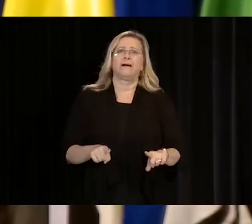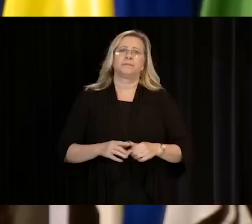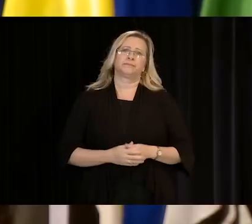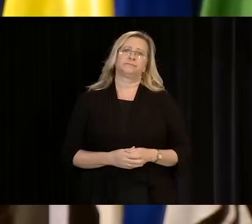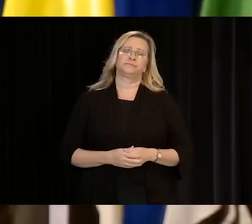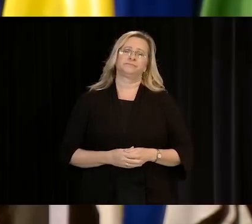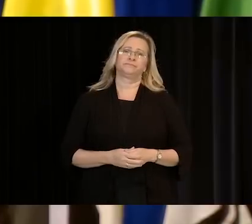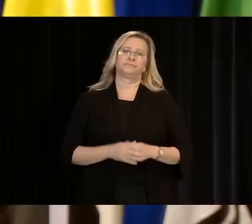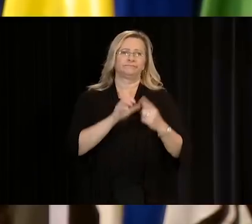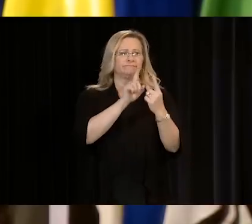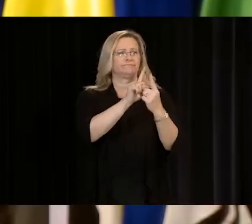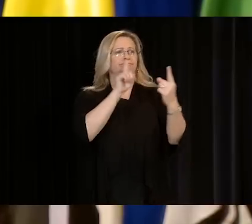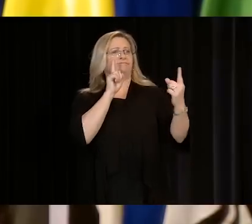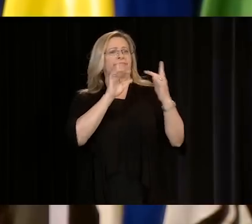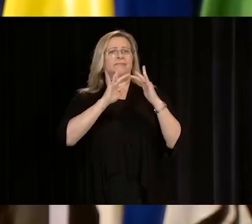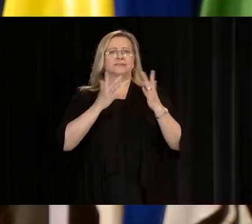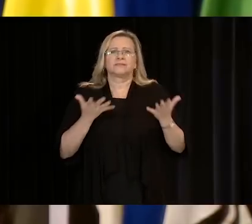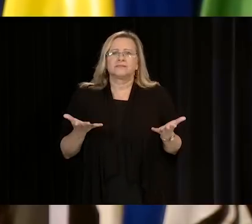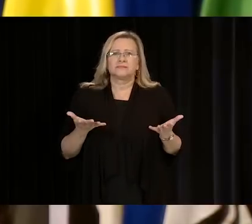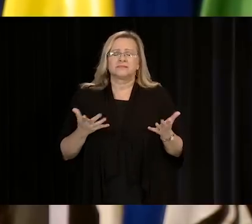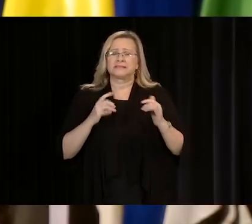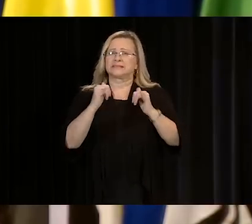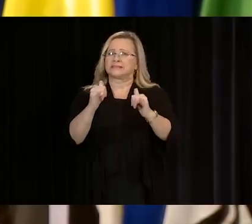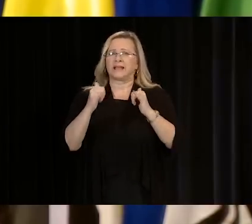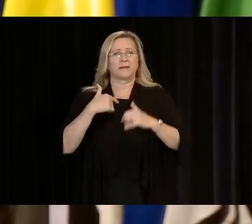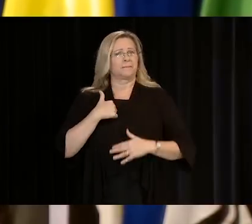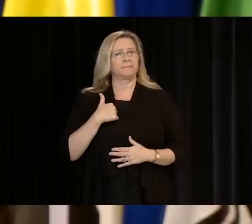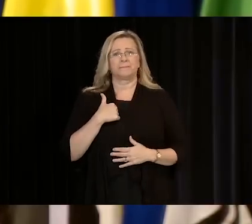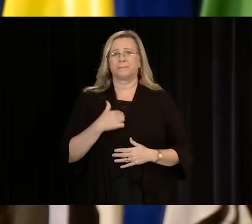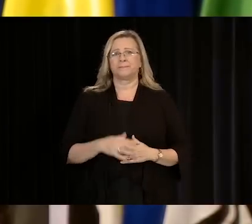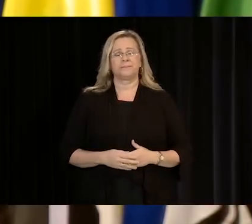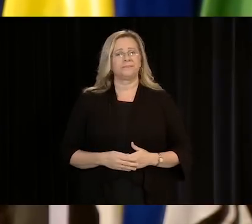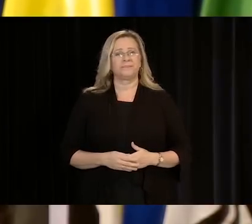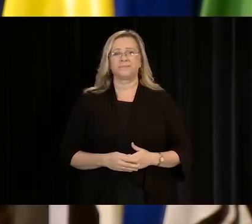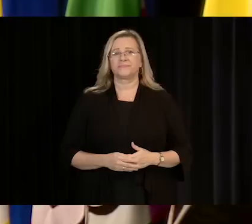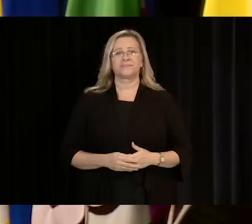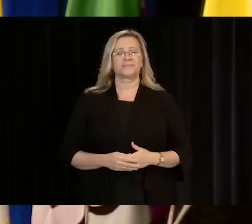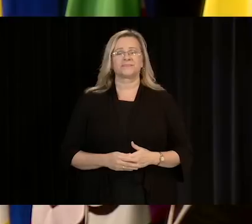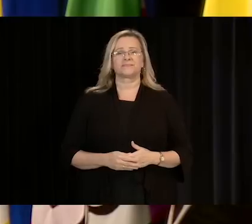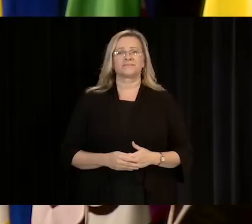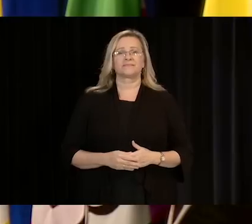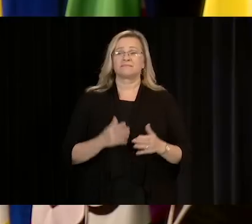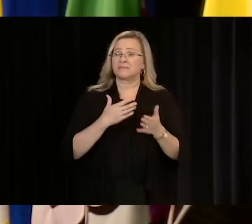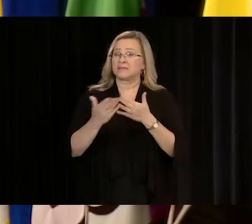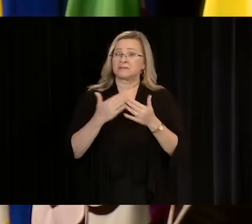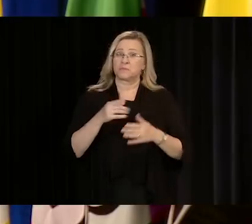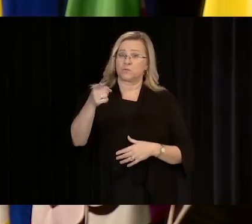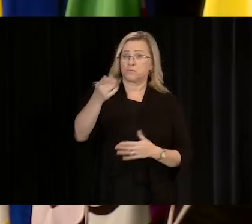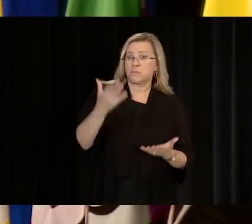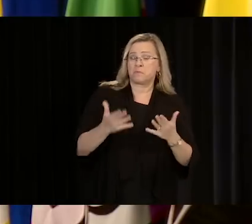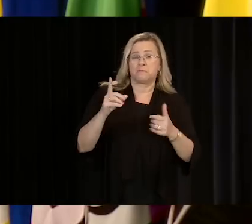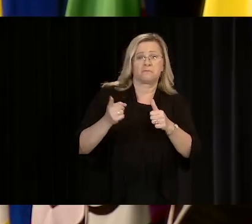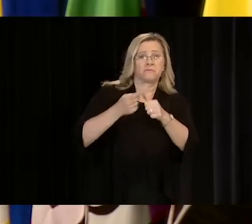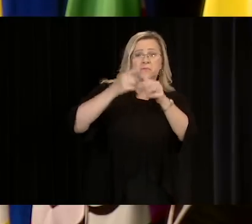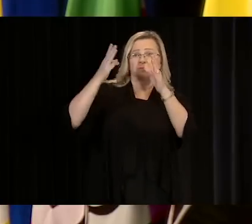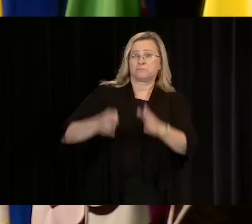TO TAKE PLACE VIRTUALLY. I CERTAINLY DIDN'T EITHER. WHETHER YOU ARE THE FIRST IN YOUR FAMILY TO GRADUATE